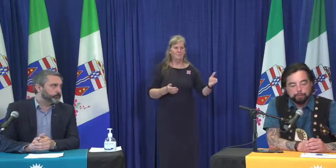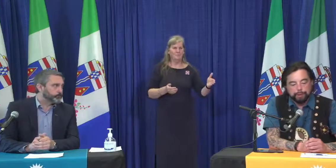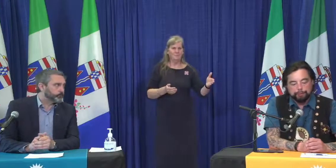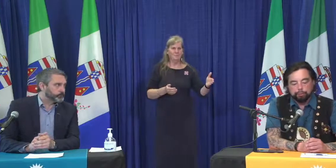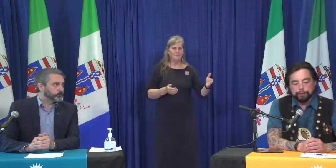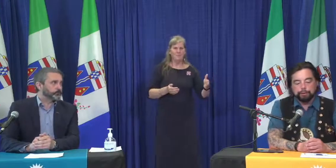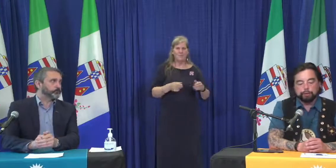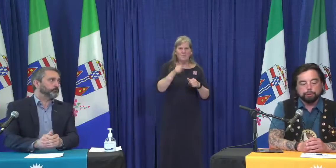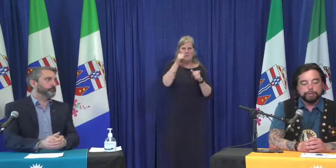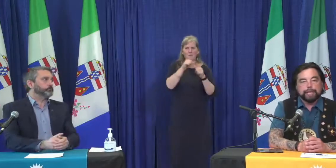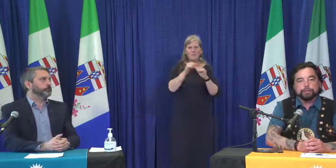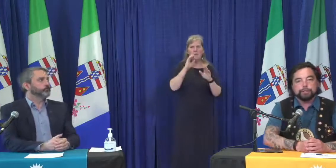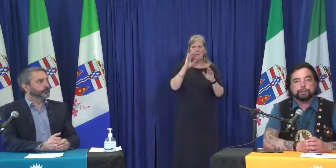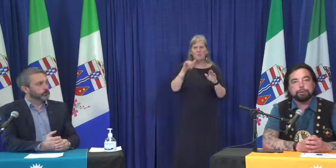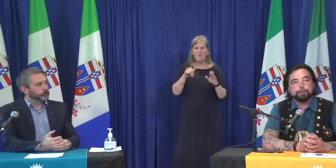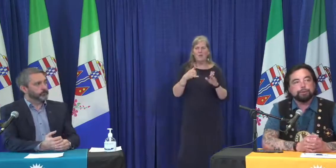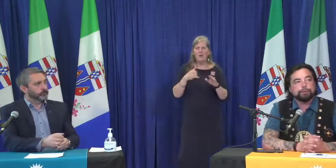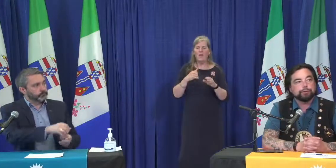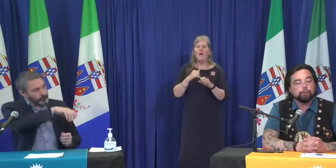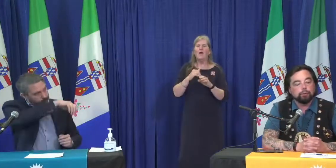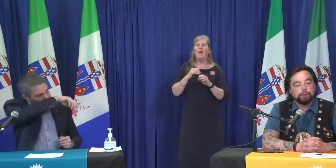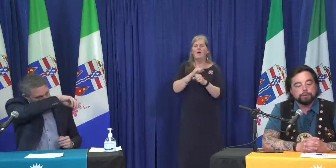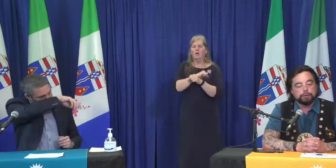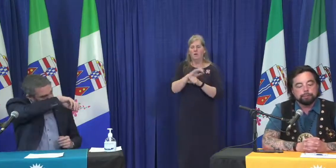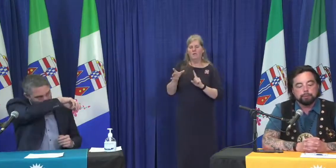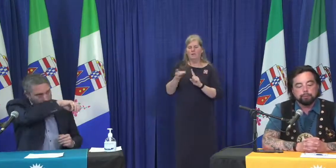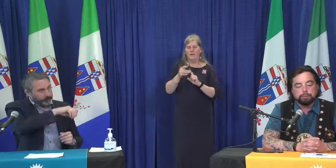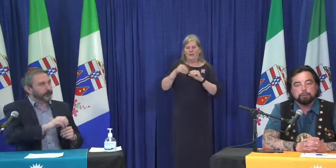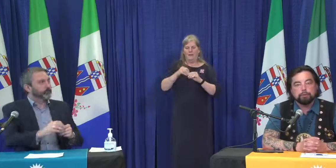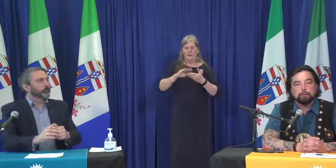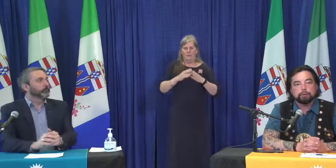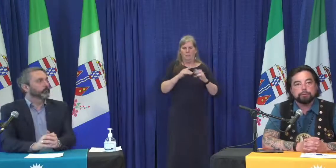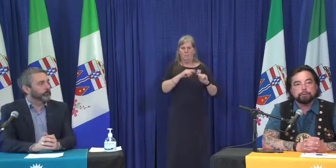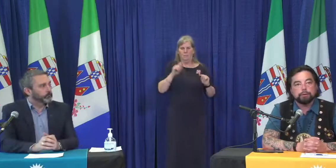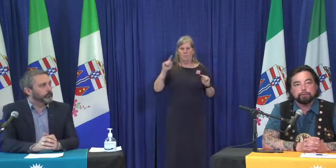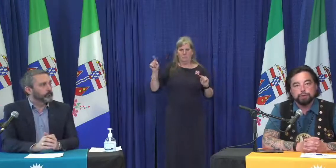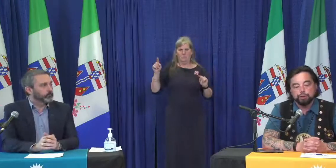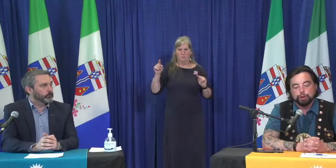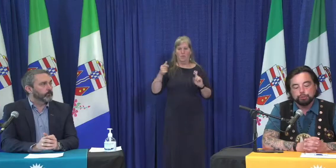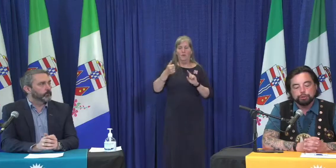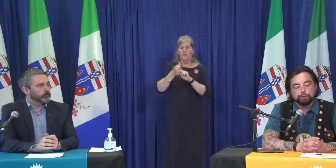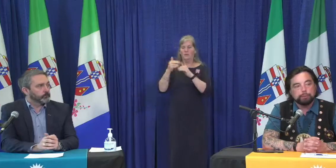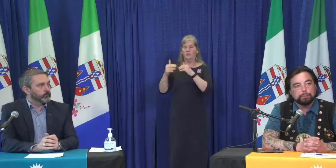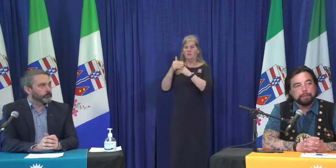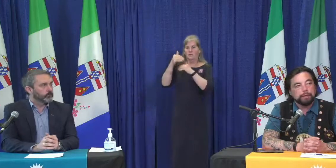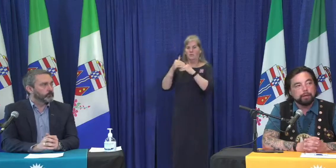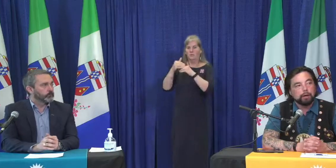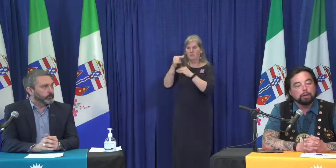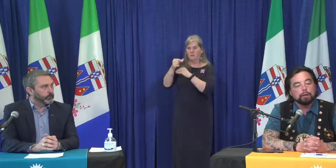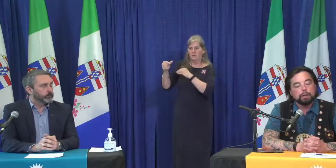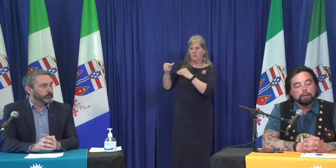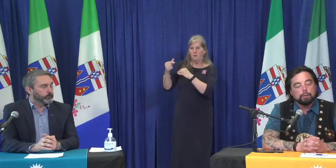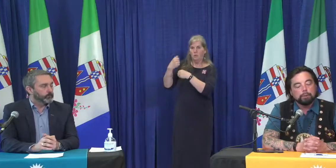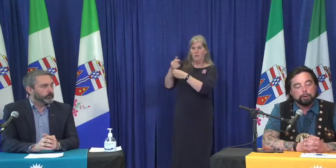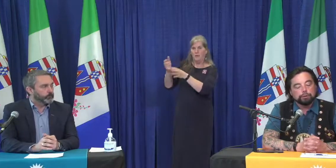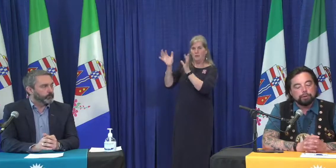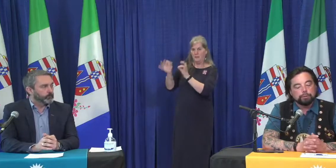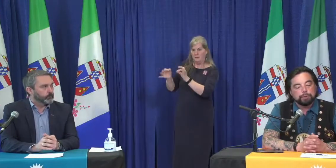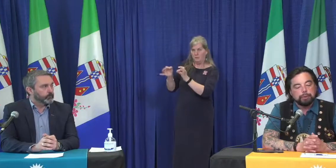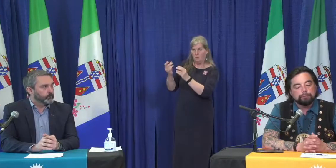Pat: Grants achieve the governments to make that call